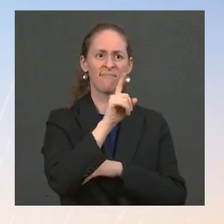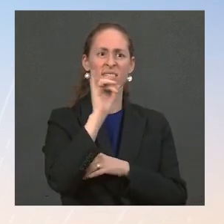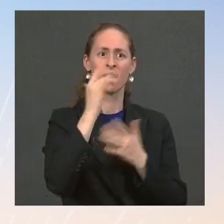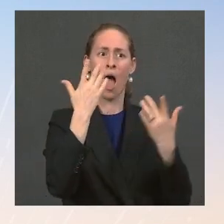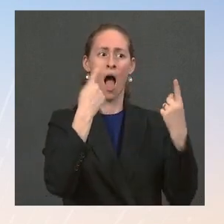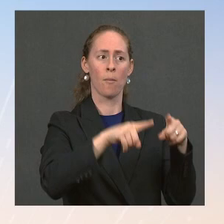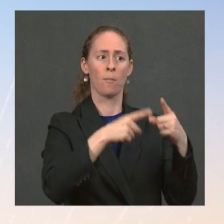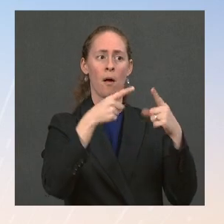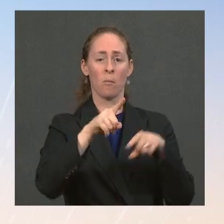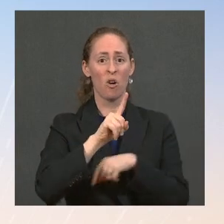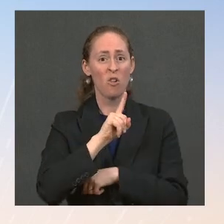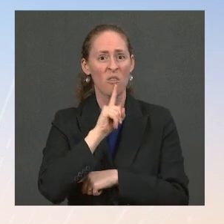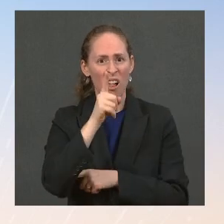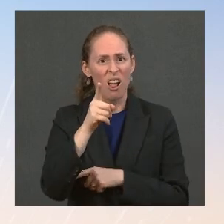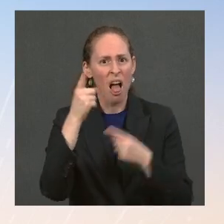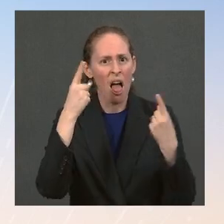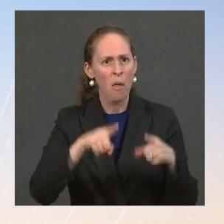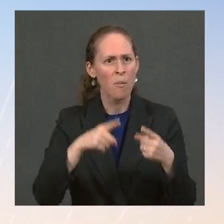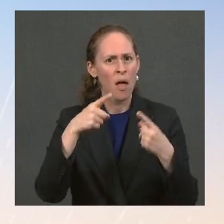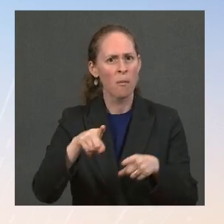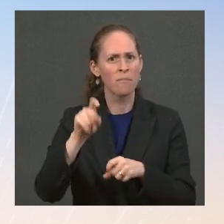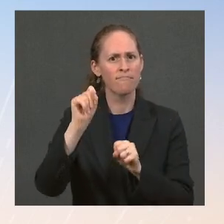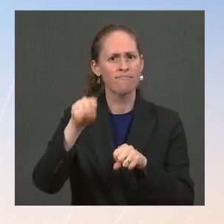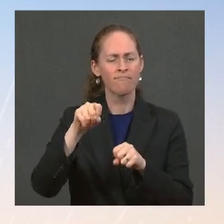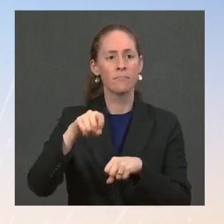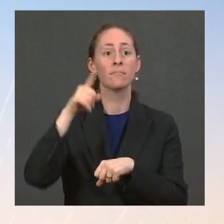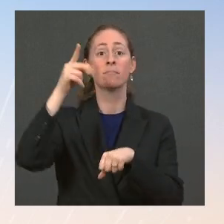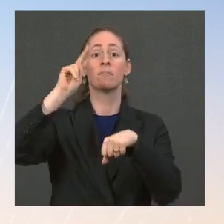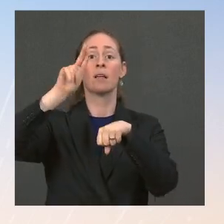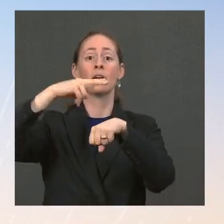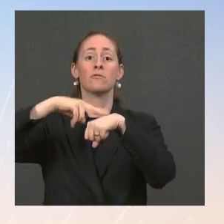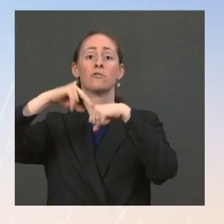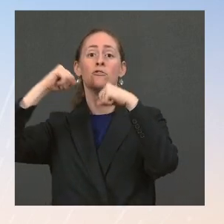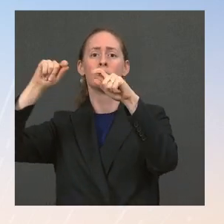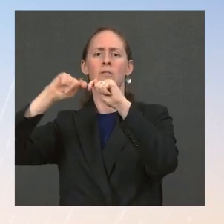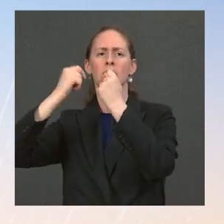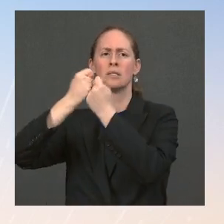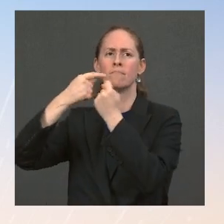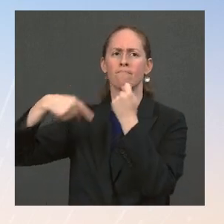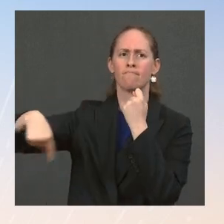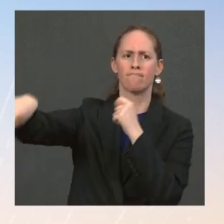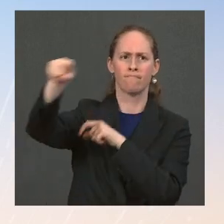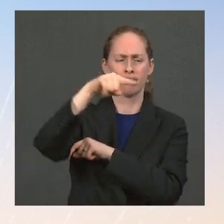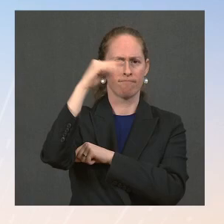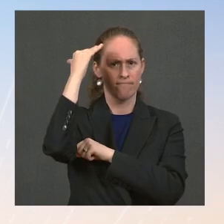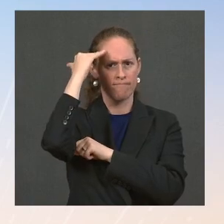across the national security team, they're taking this incredibly seriously. The National Security Council